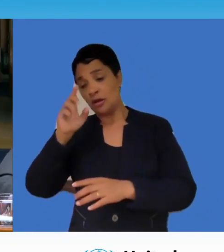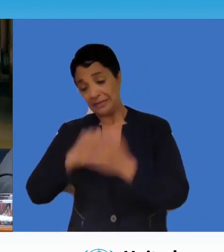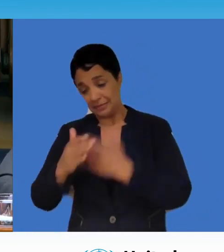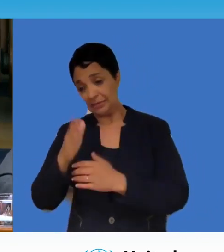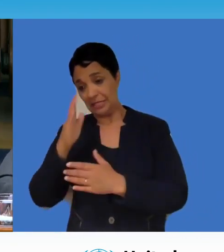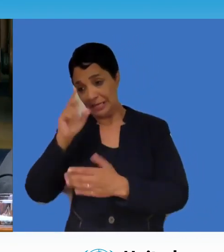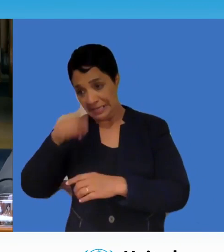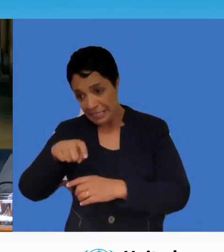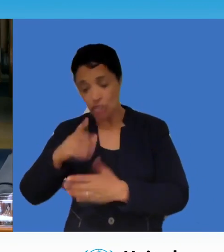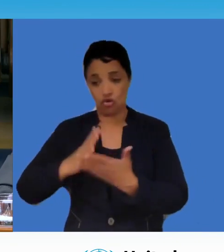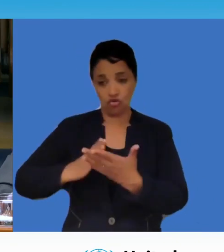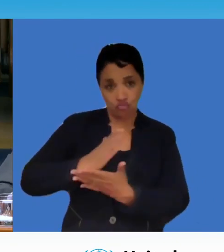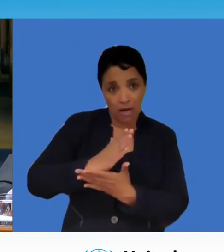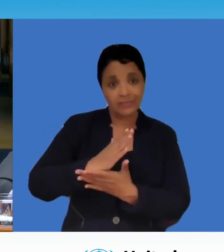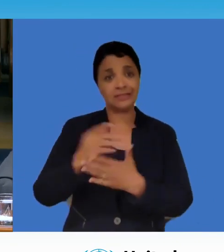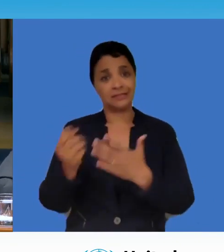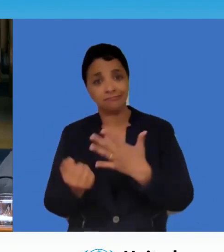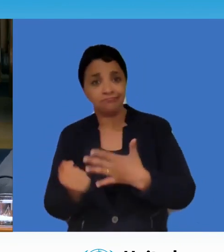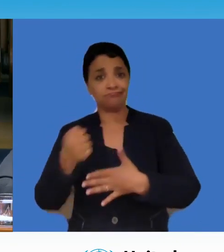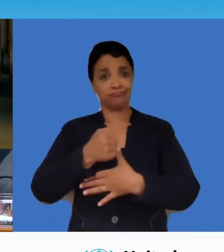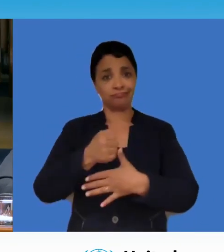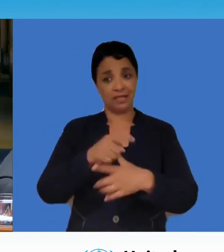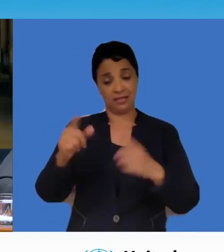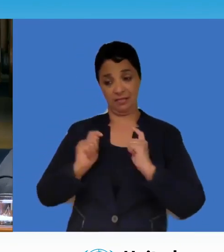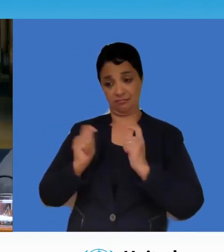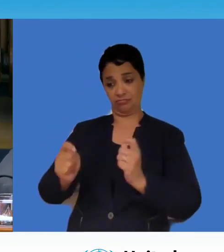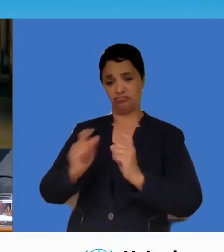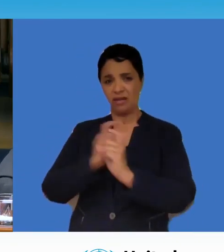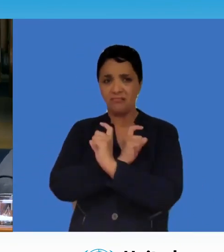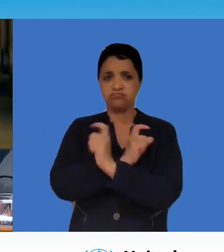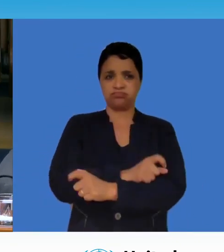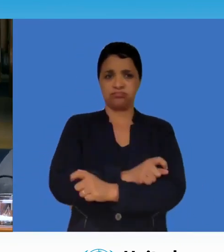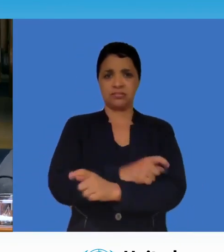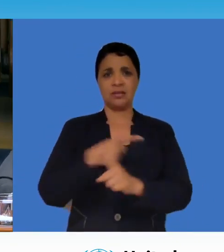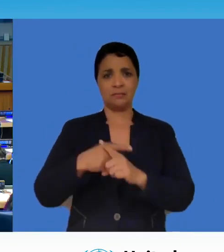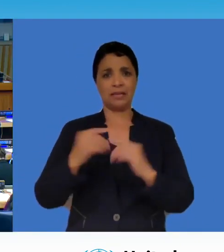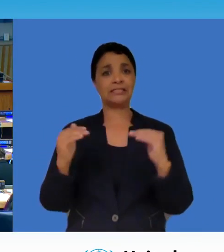the rights and needs of persons with disabilities are prioritized fostering resilience equity and